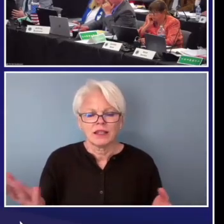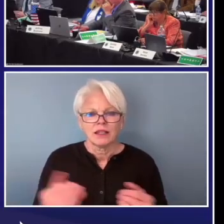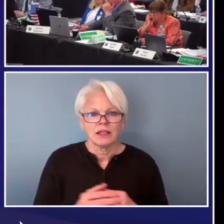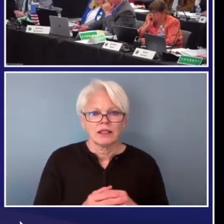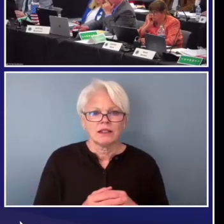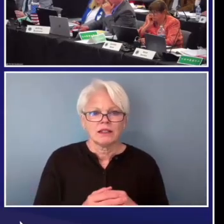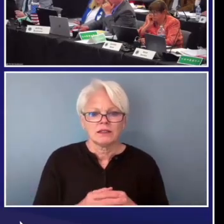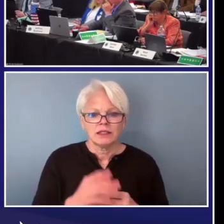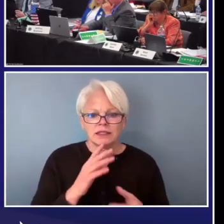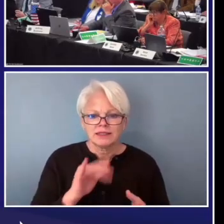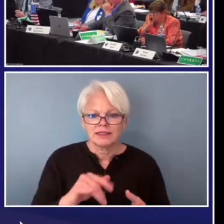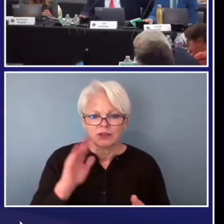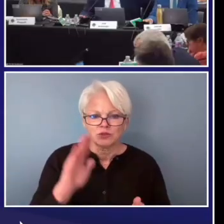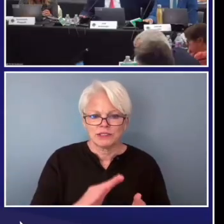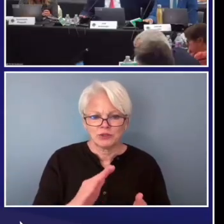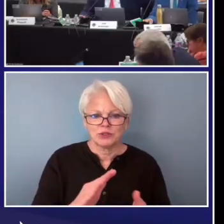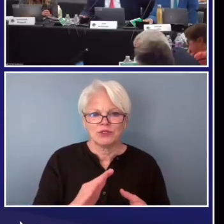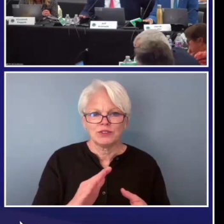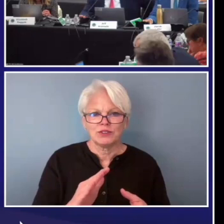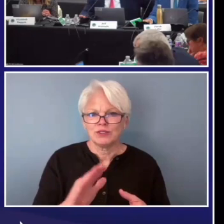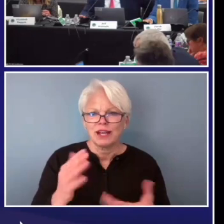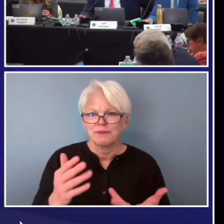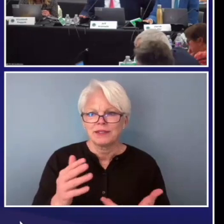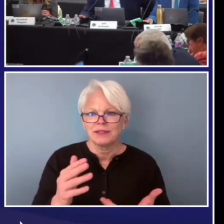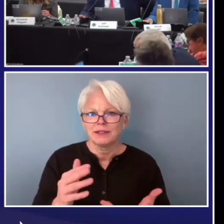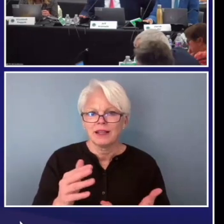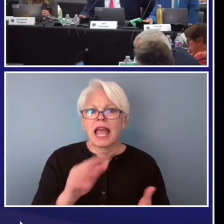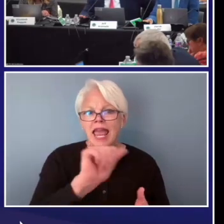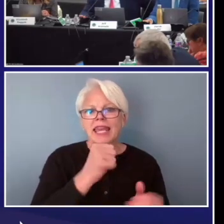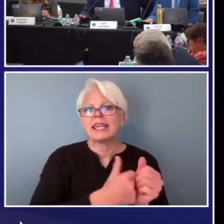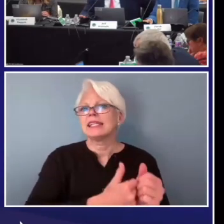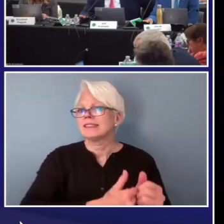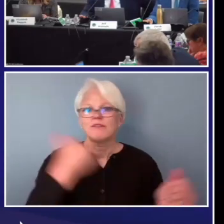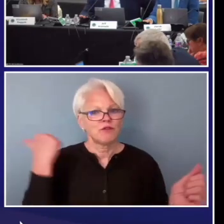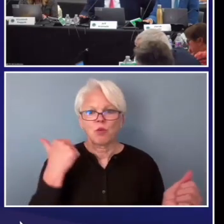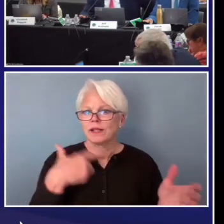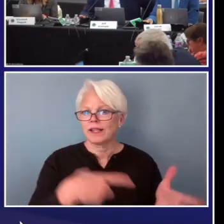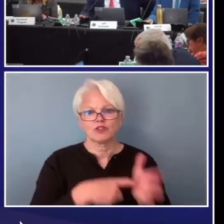So A is avoiding a requirement outright, and B is